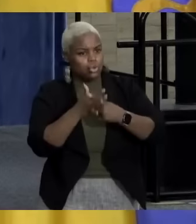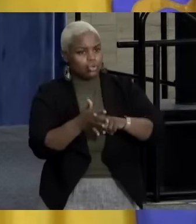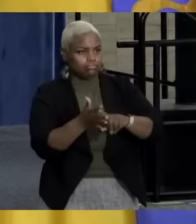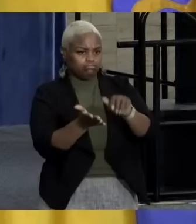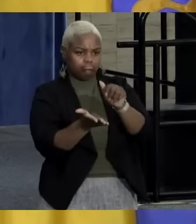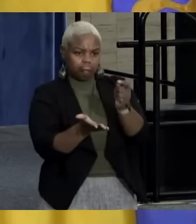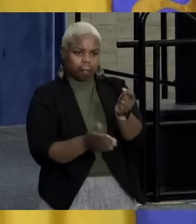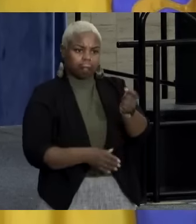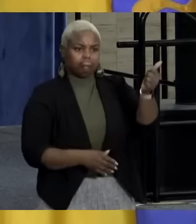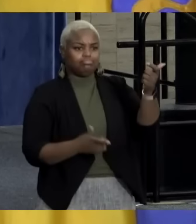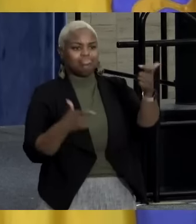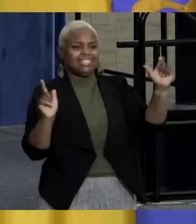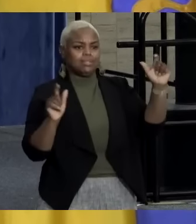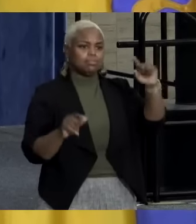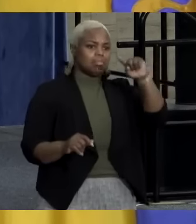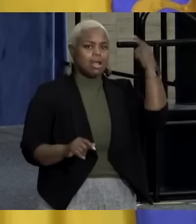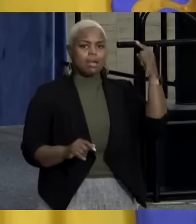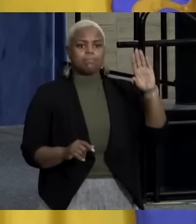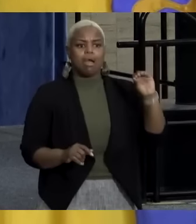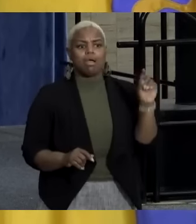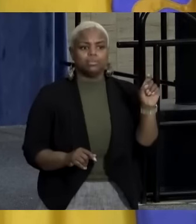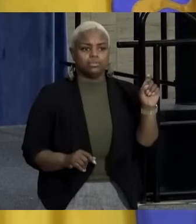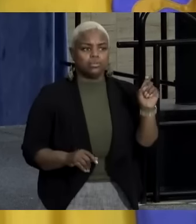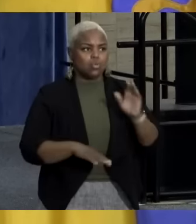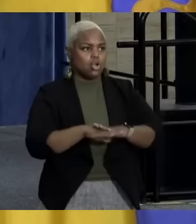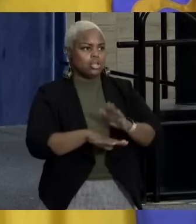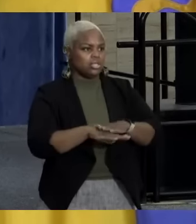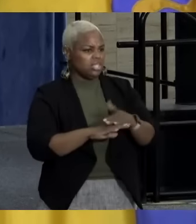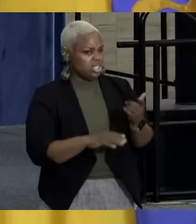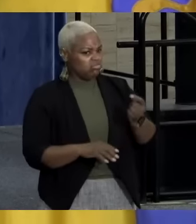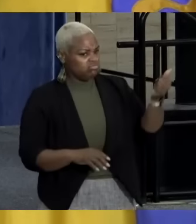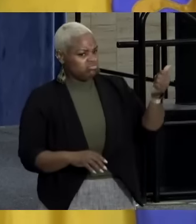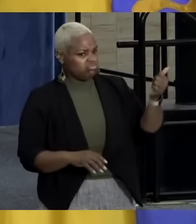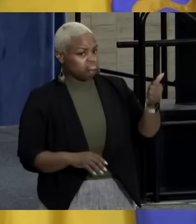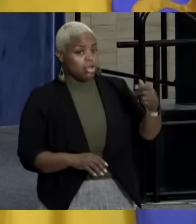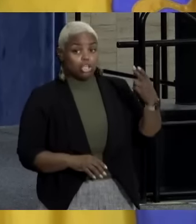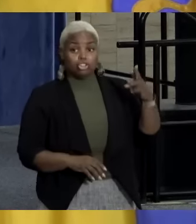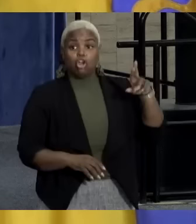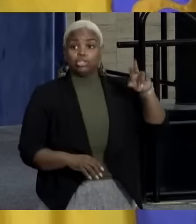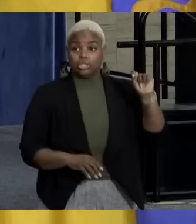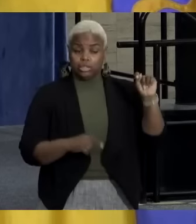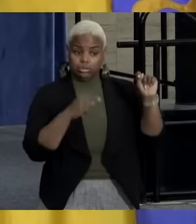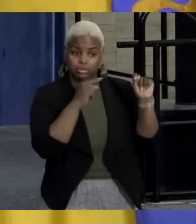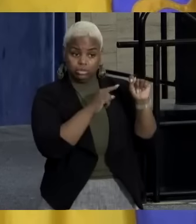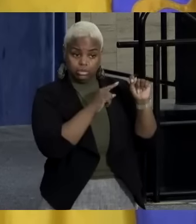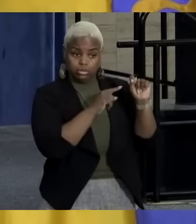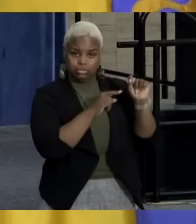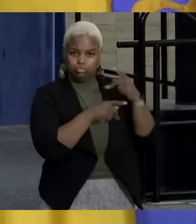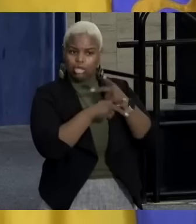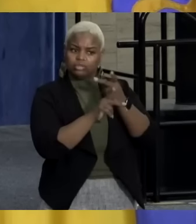warnings from hormone replacement therapy products for menopause. We're challenging